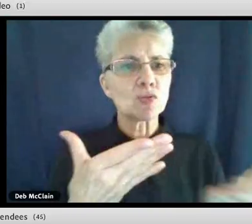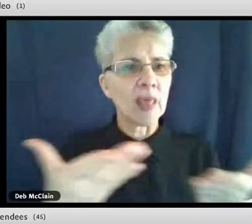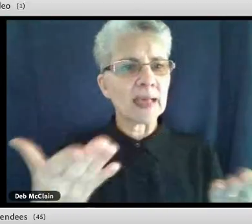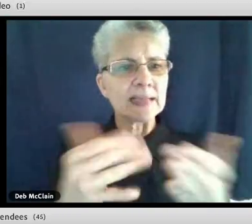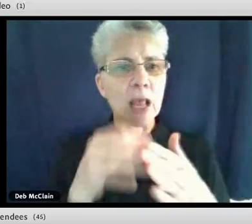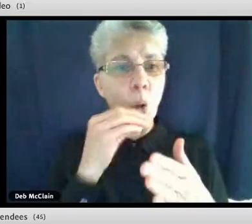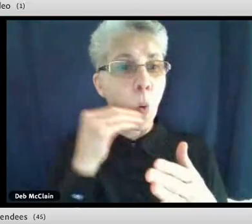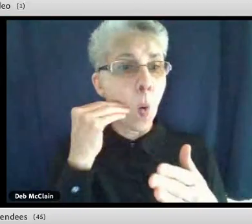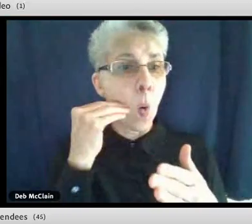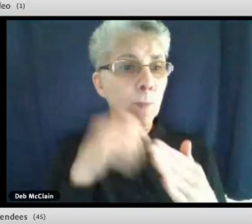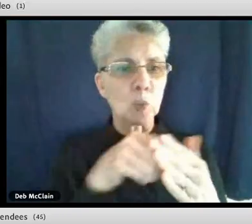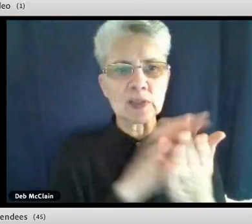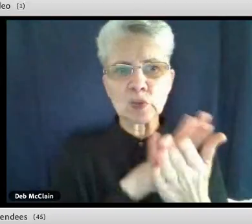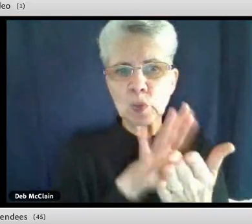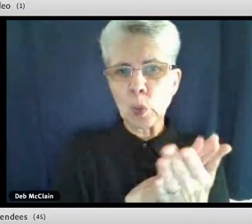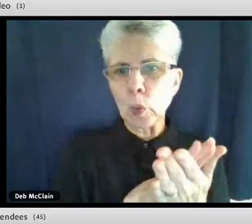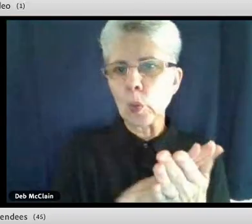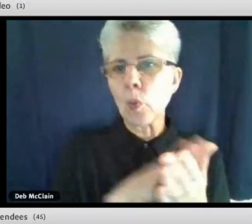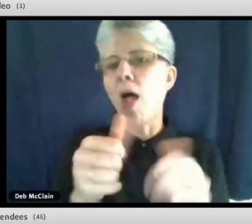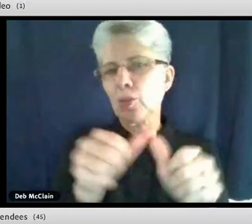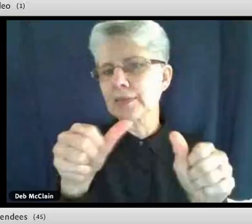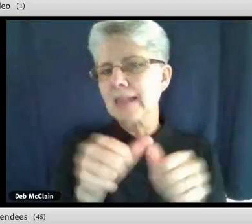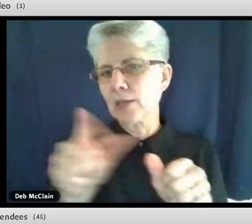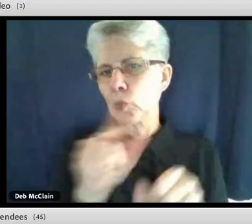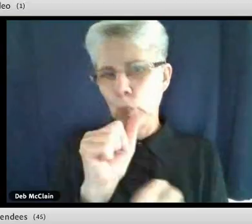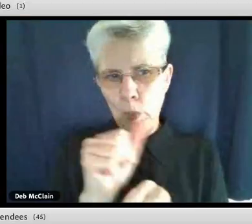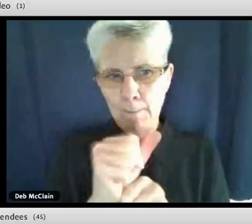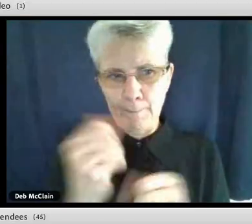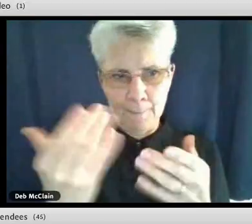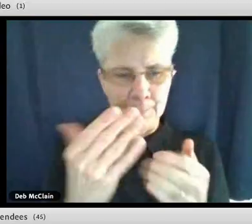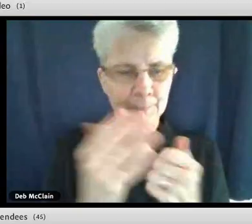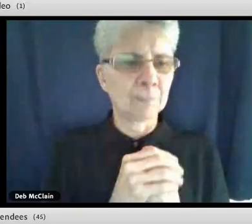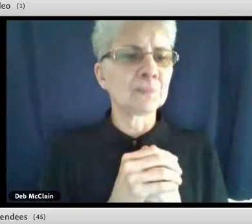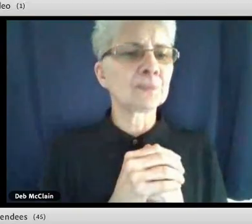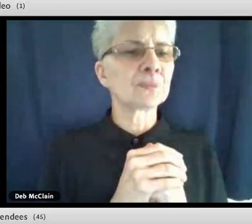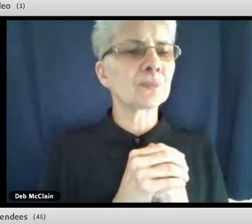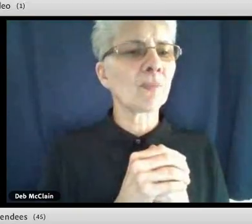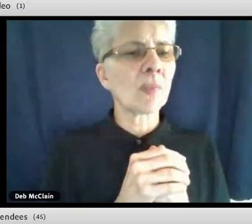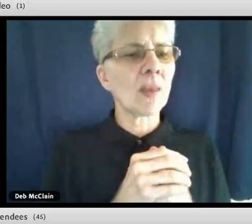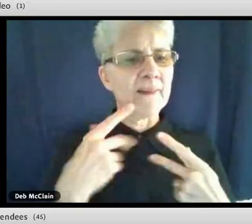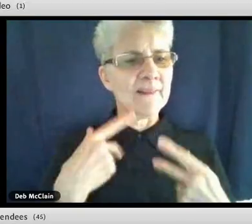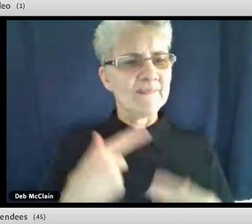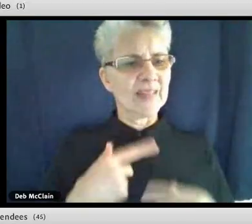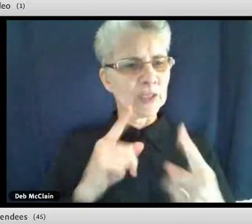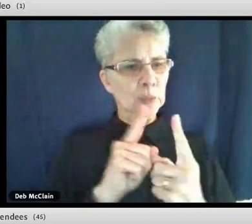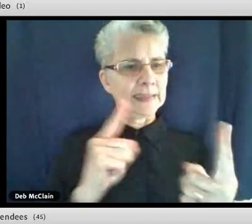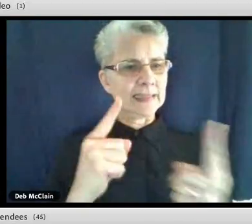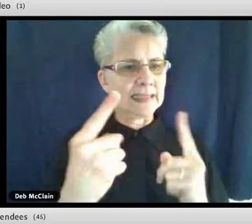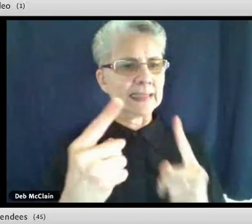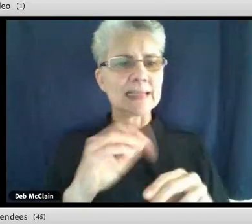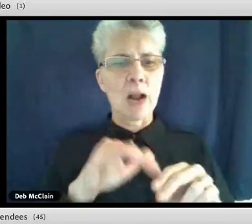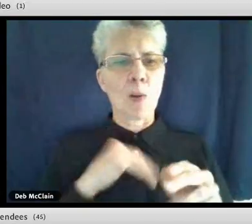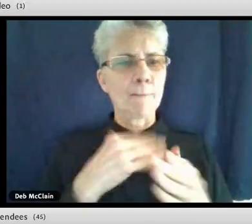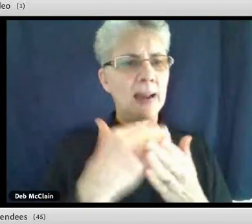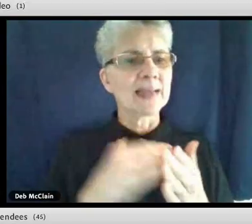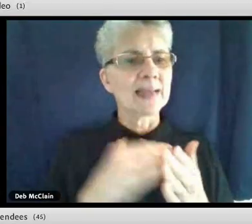or the school, work, other settings. Physical distancing is not on my list. It's another new one.